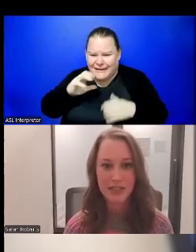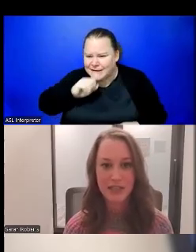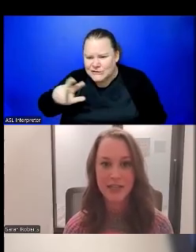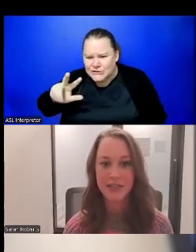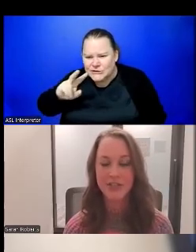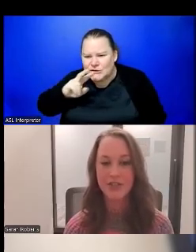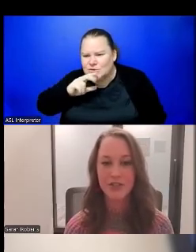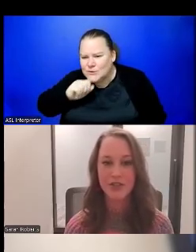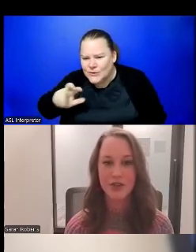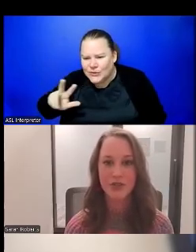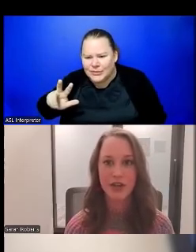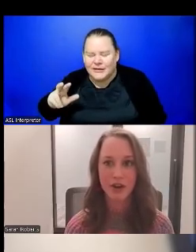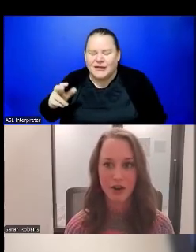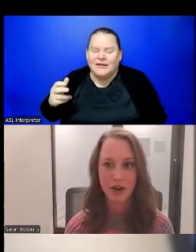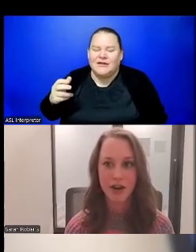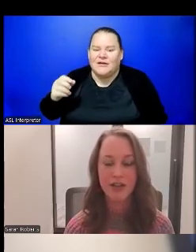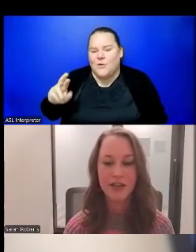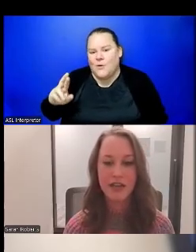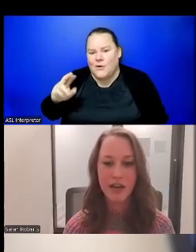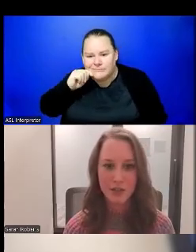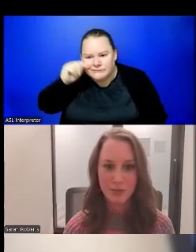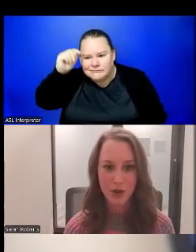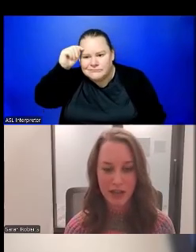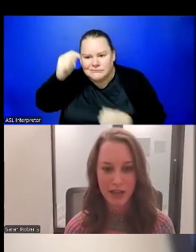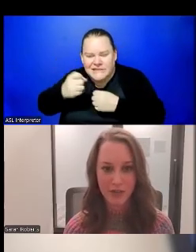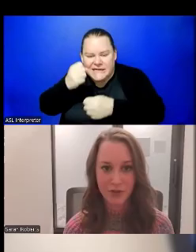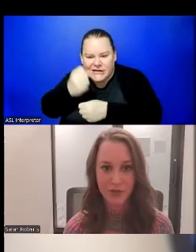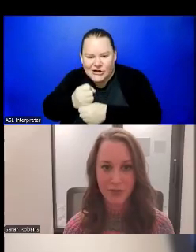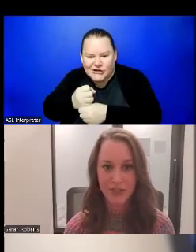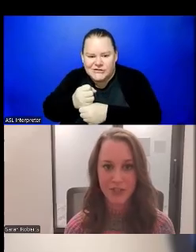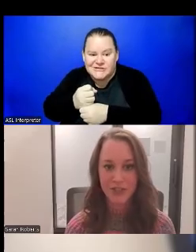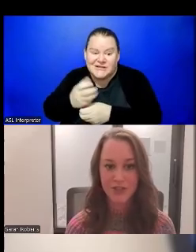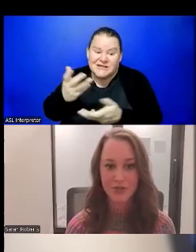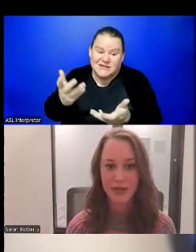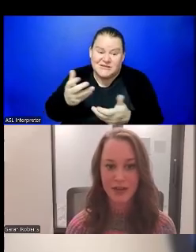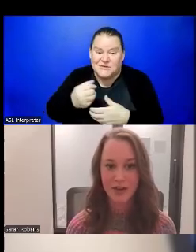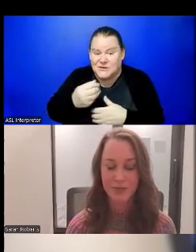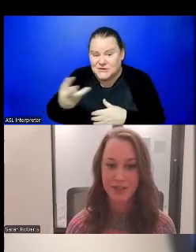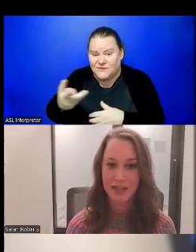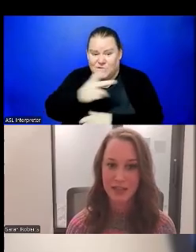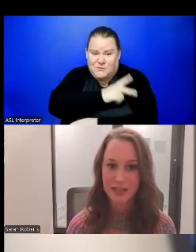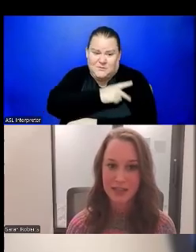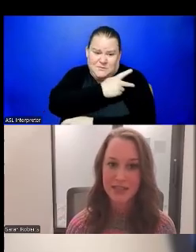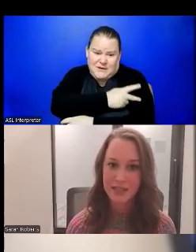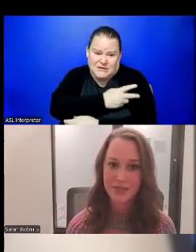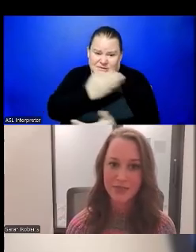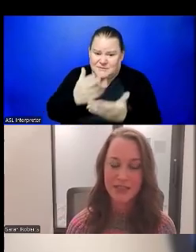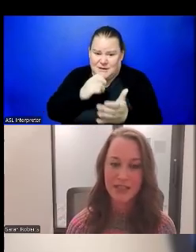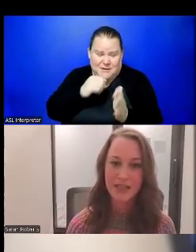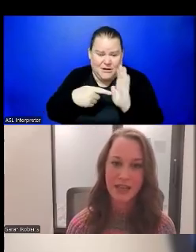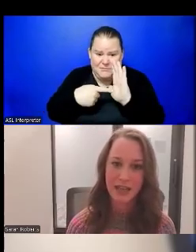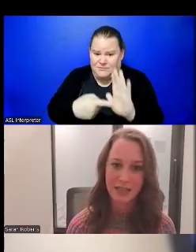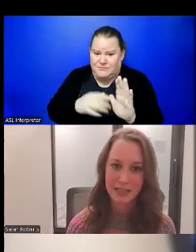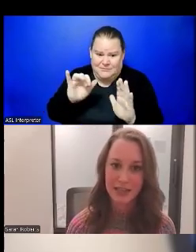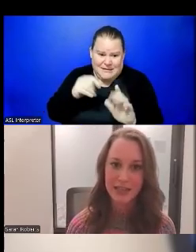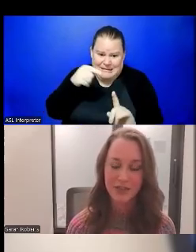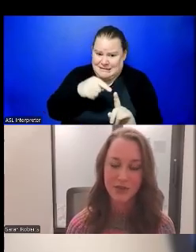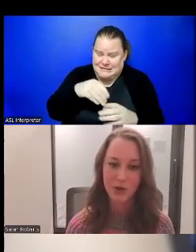teen years. So there are a small handful of patients who might not present like this in infancy, and can take things